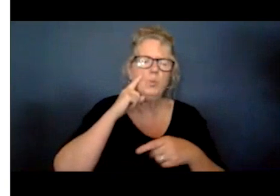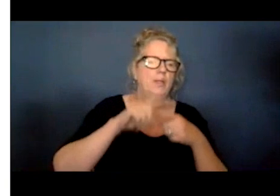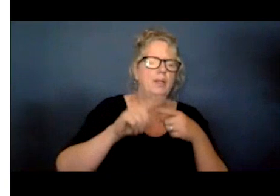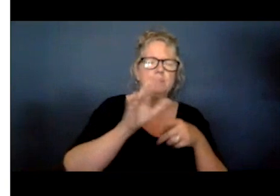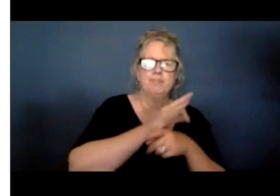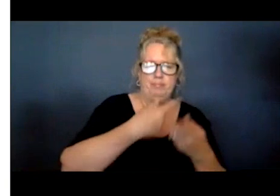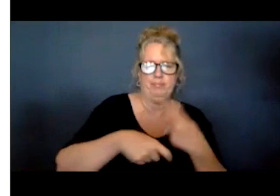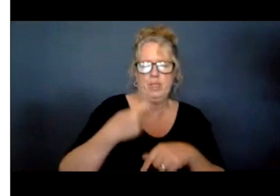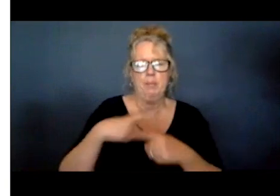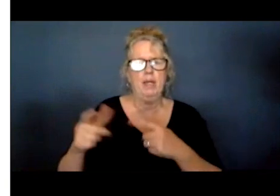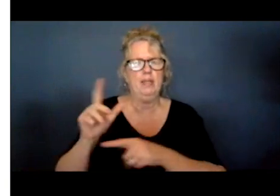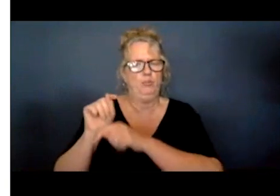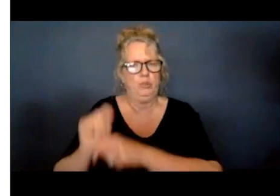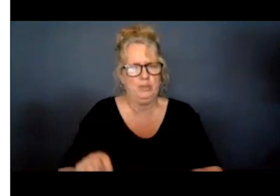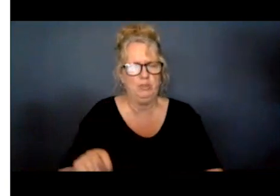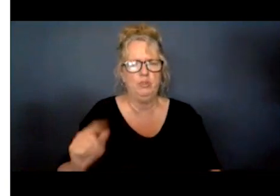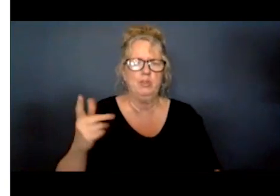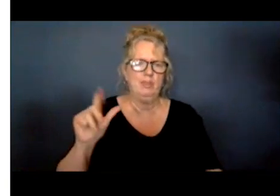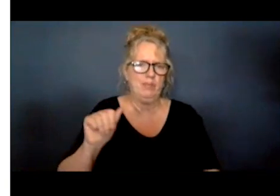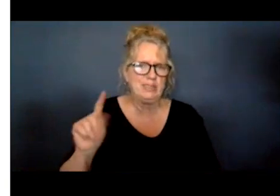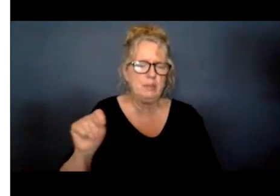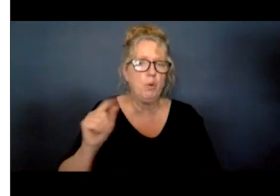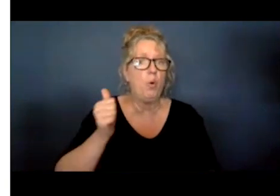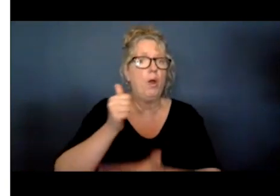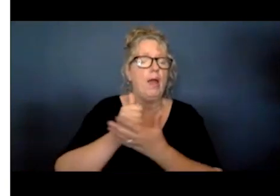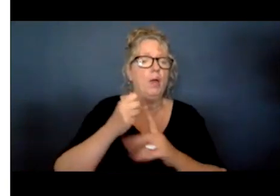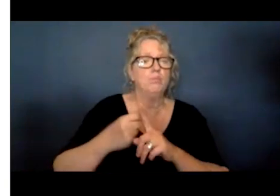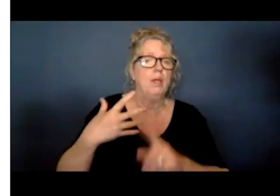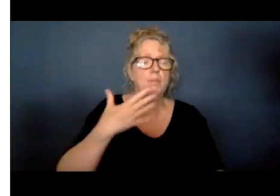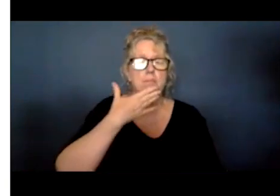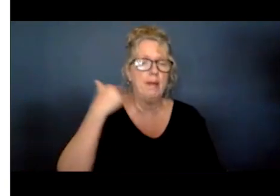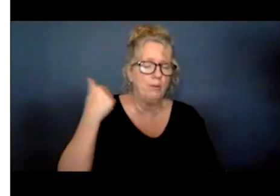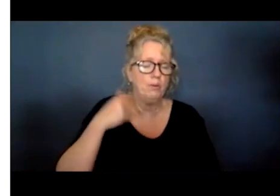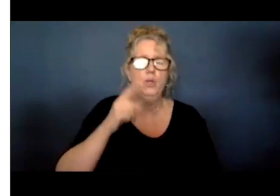traditional assistive devices or enhances them, making it easier for employees with